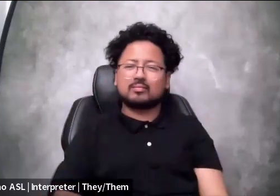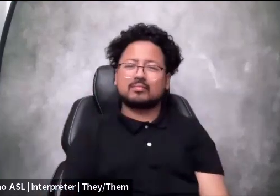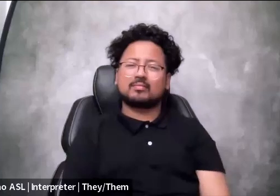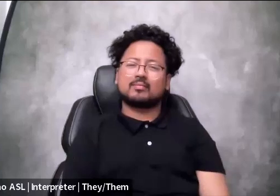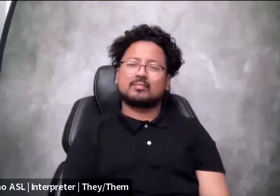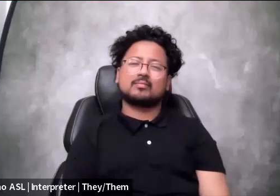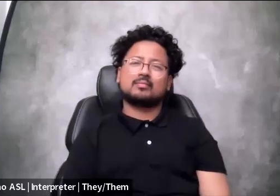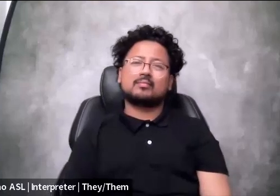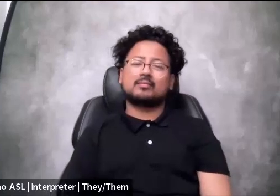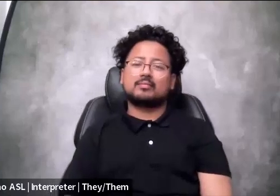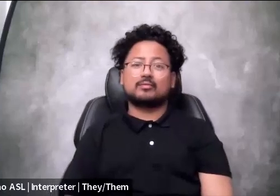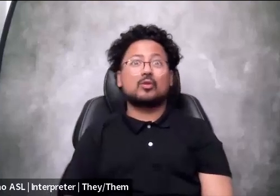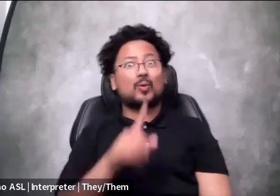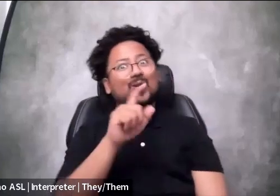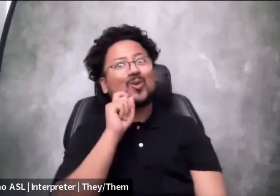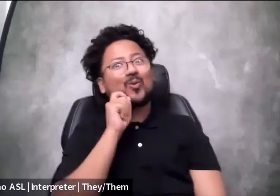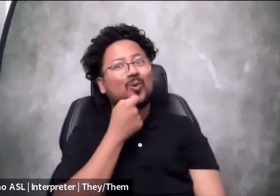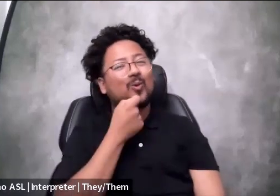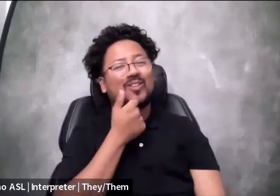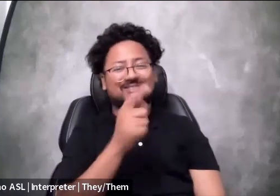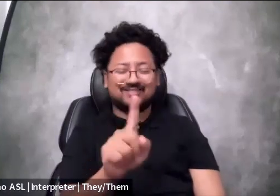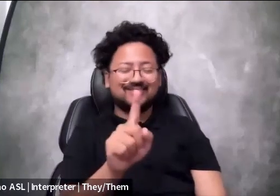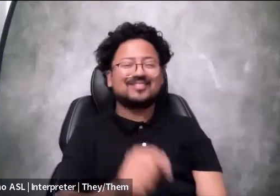Really cool. So the first book,